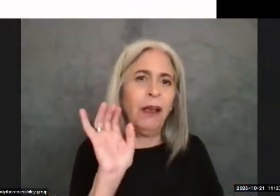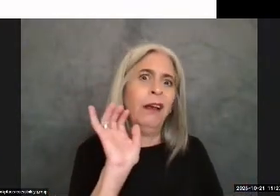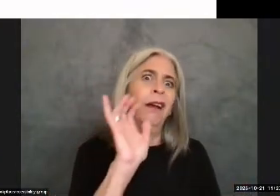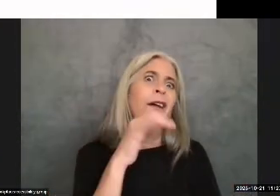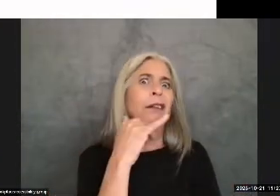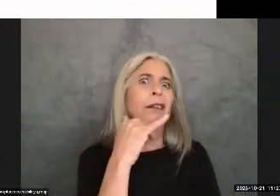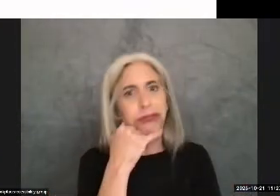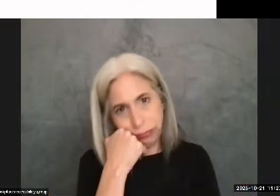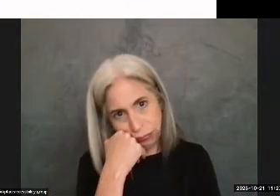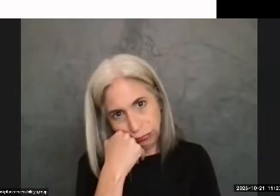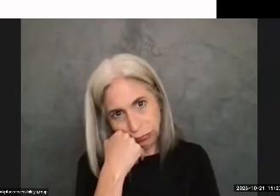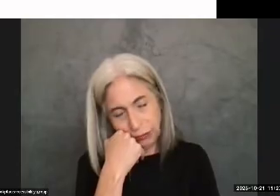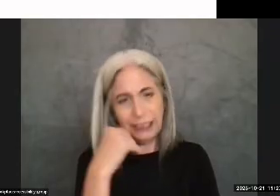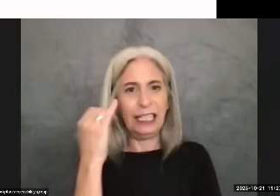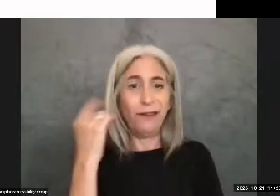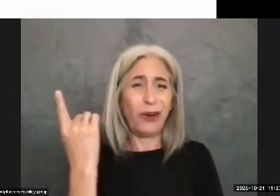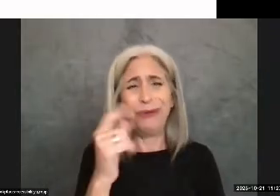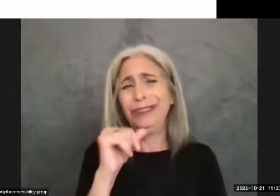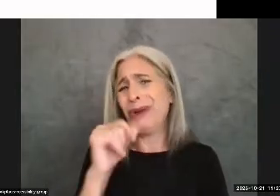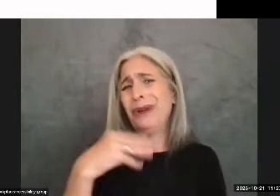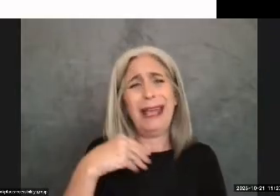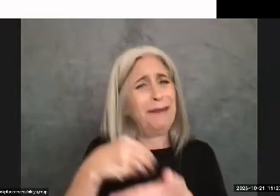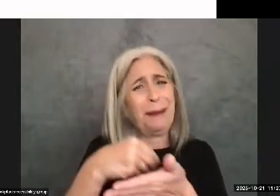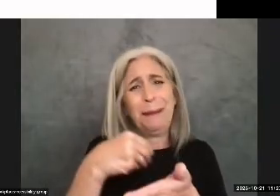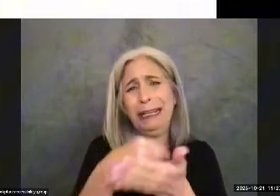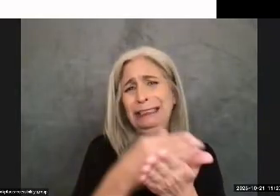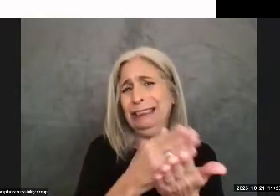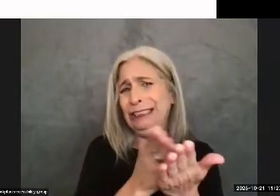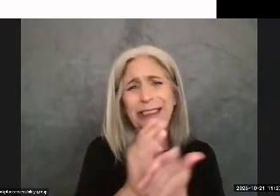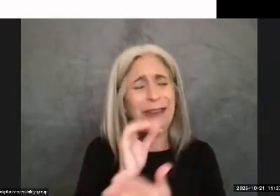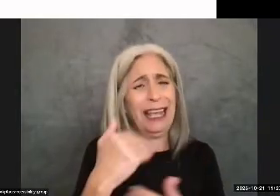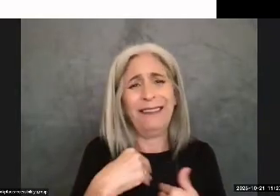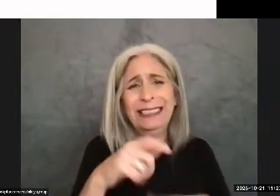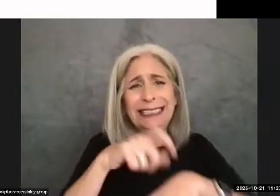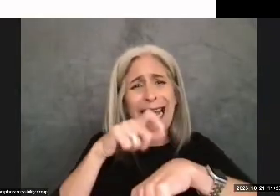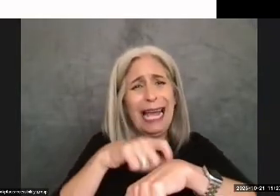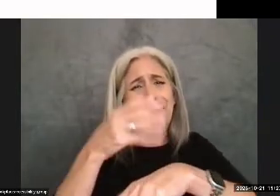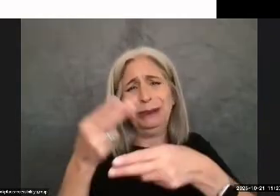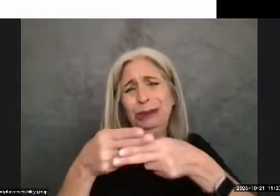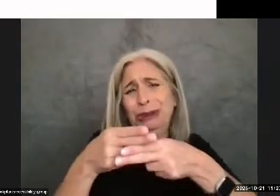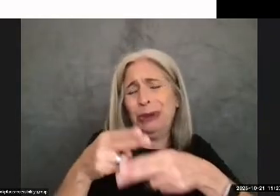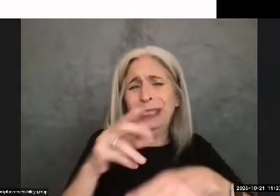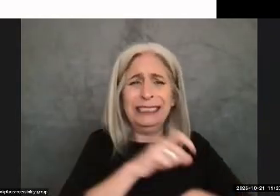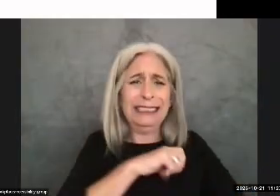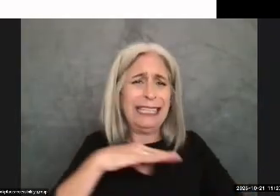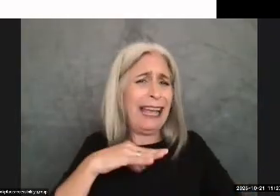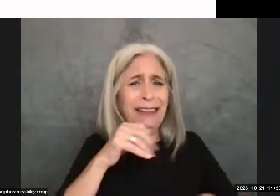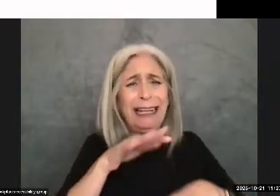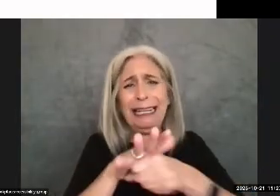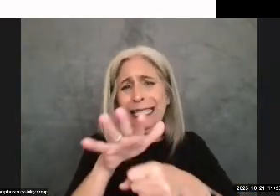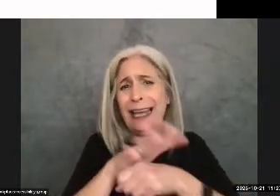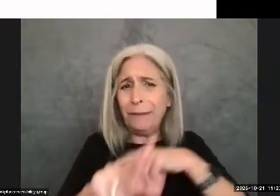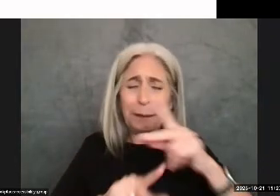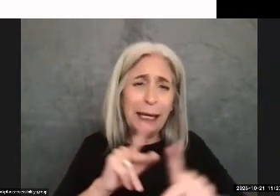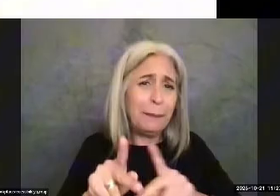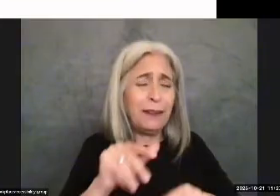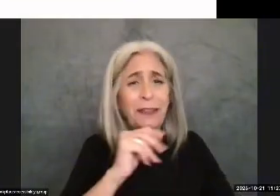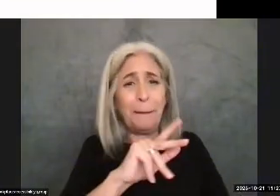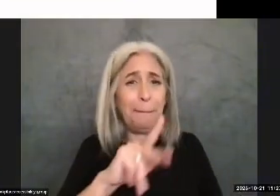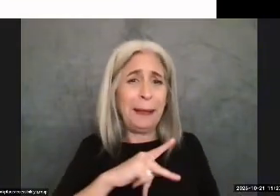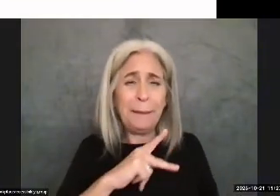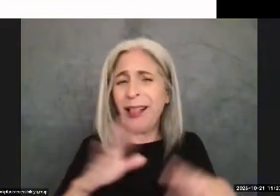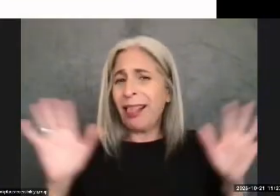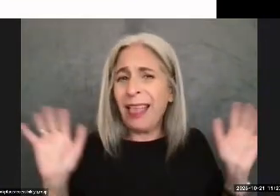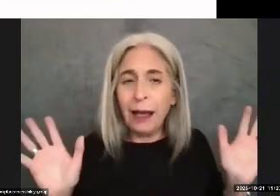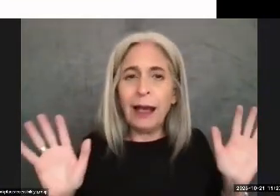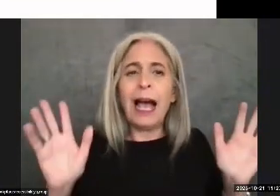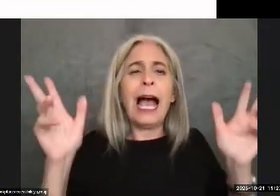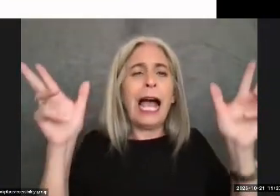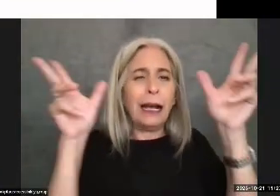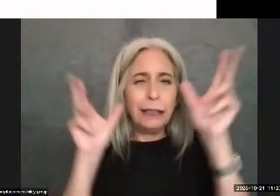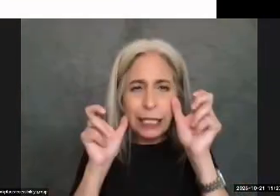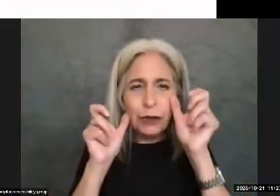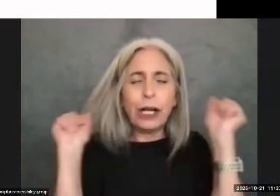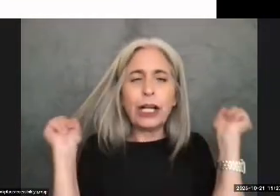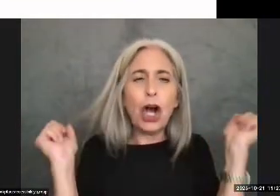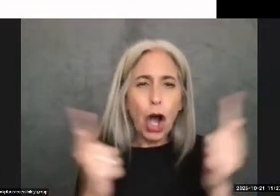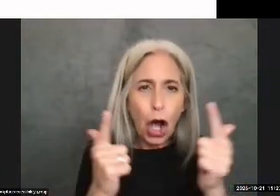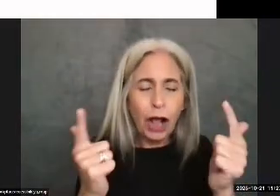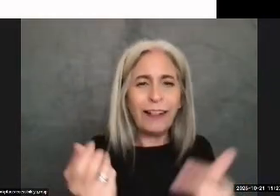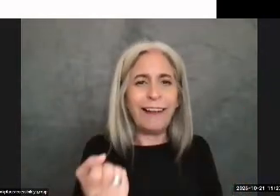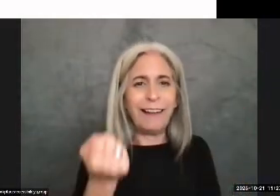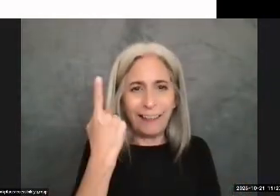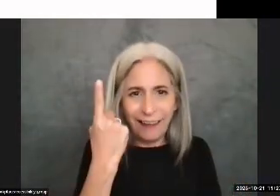Kathleen DeForest: Right? Like, oh, if only. We don't have the budget, I don't have time, I'm already short-staffed, I'm so busy, we don't have the personnel. I hear it all, truly.